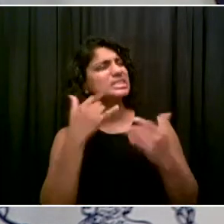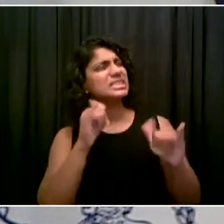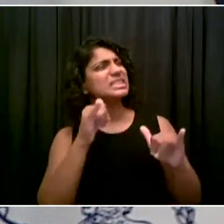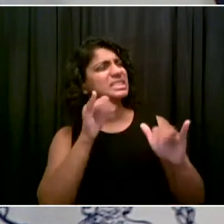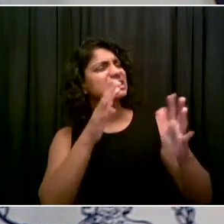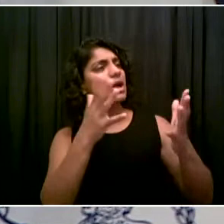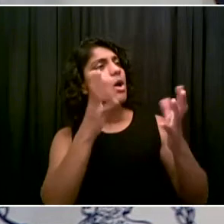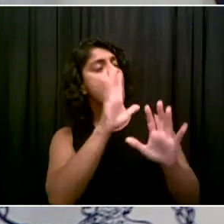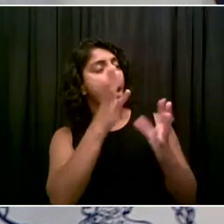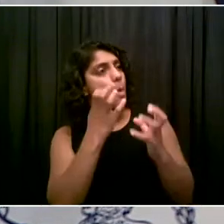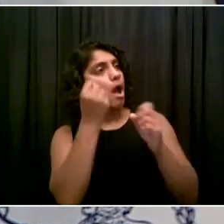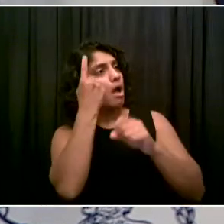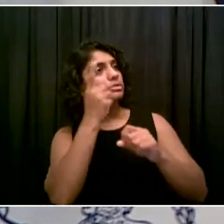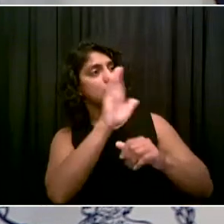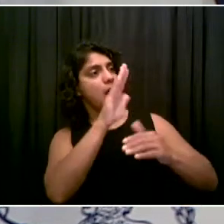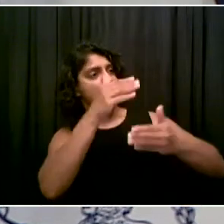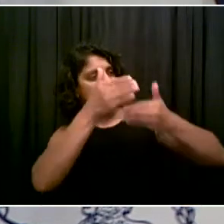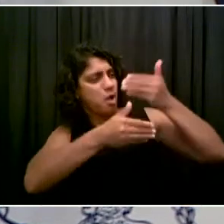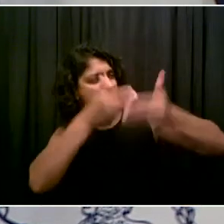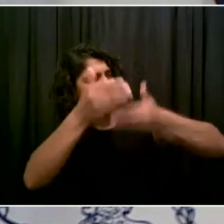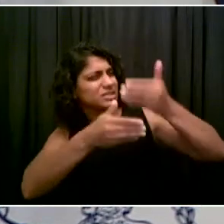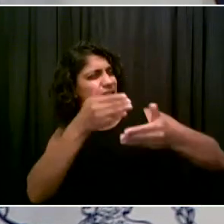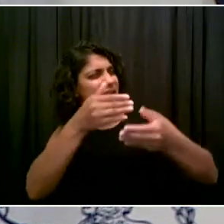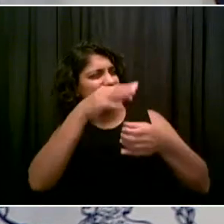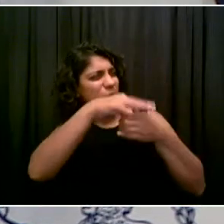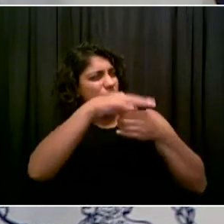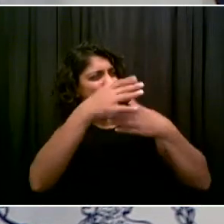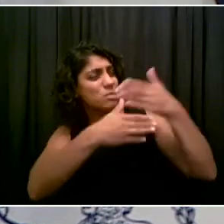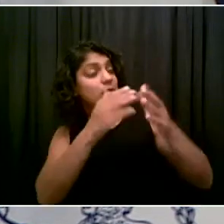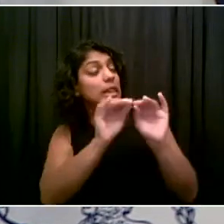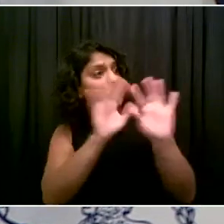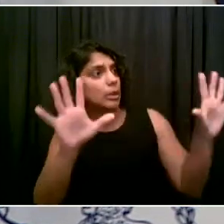SOMEONE IS THE WINNER,.